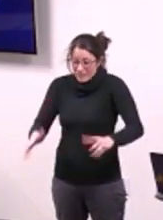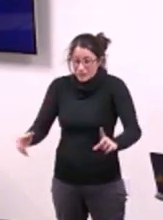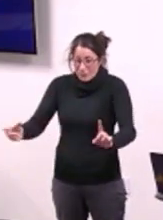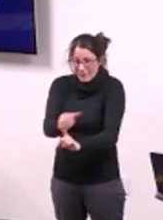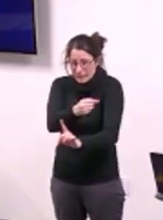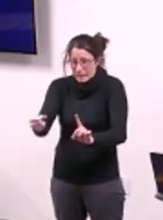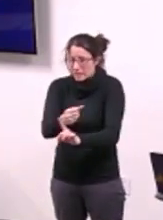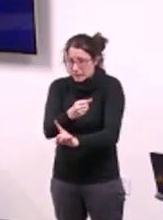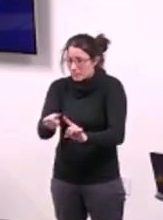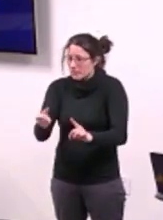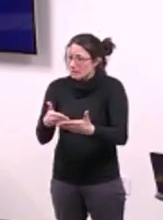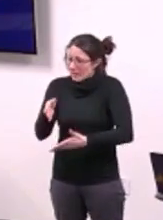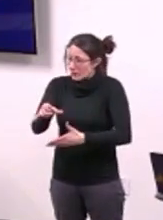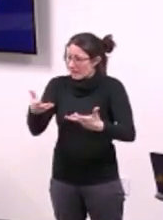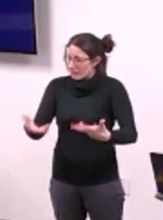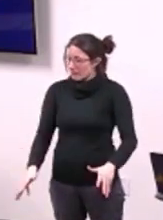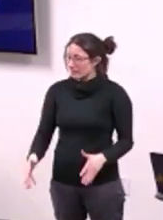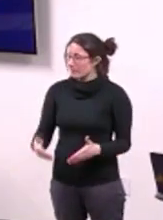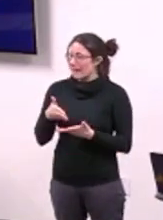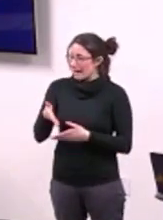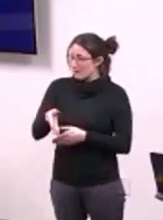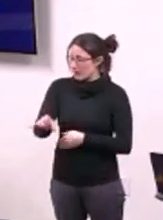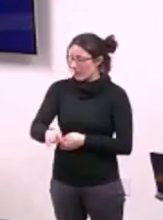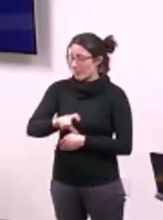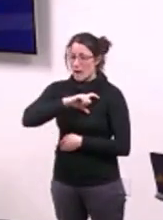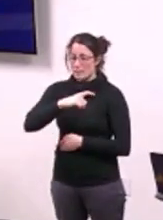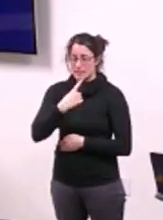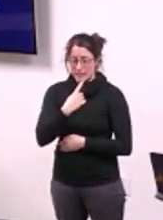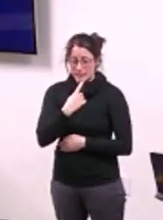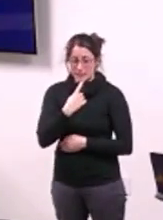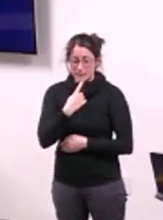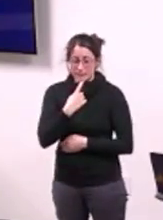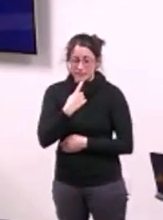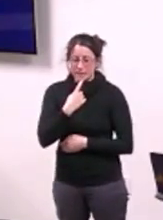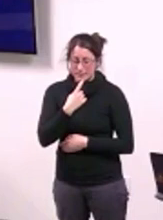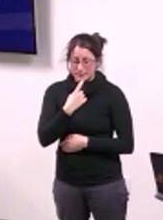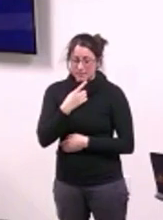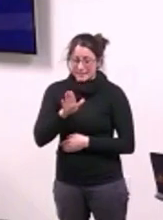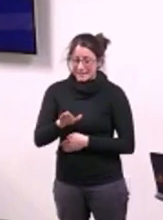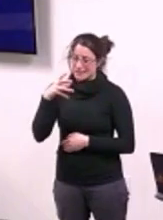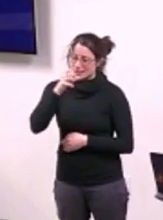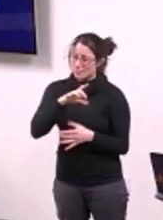Tasing him. So sure enough, his assumption around their behavior was very valid.